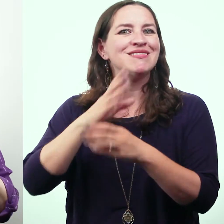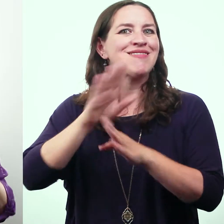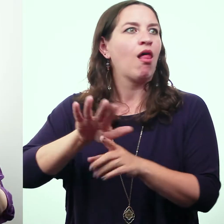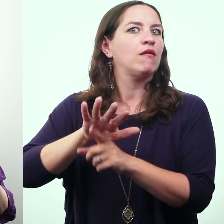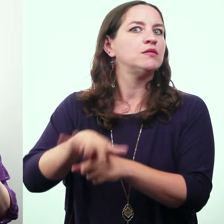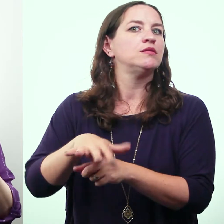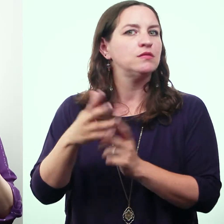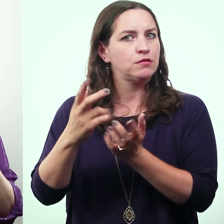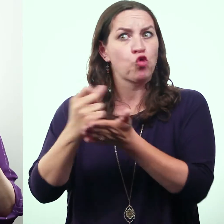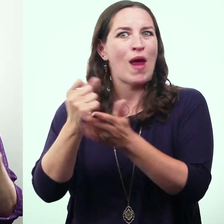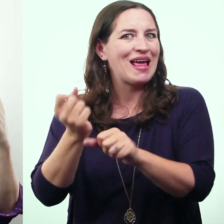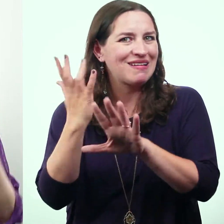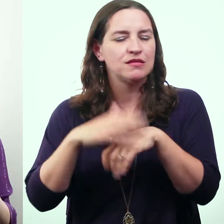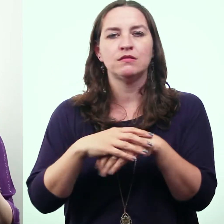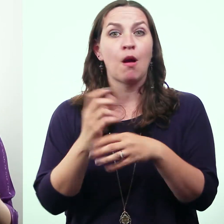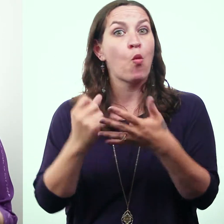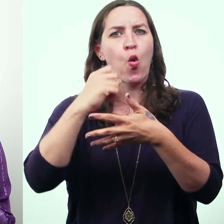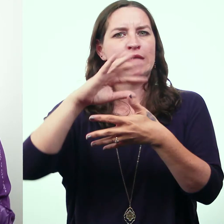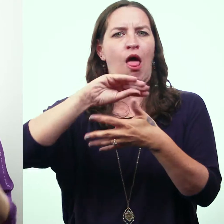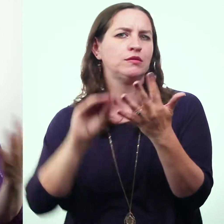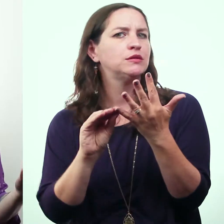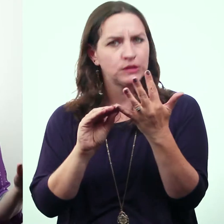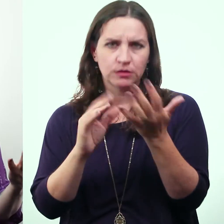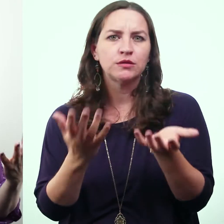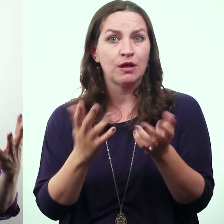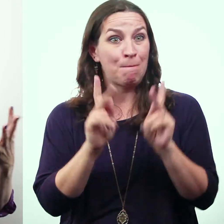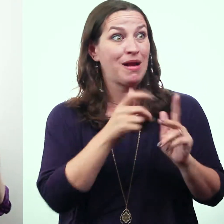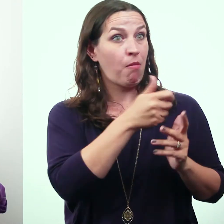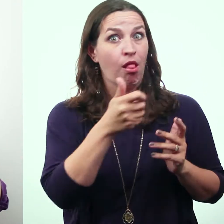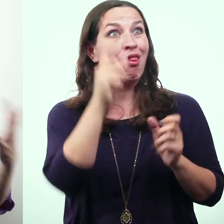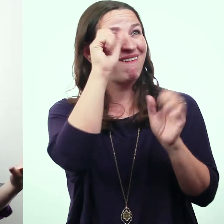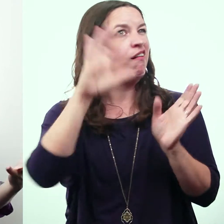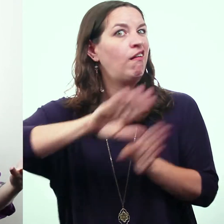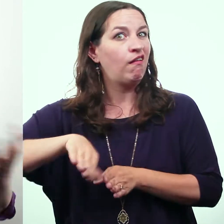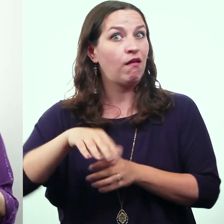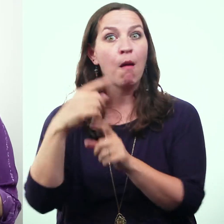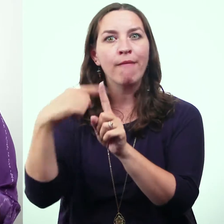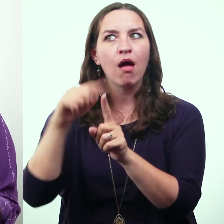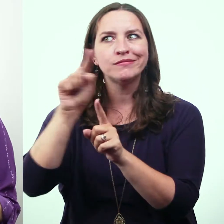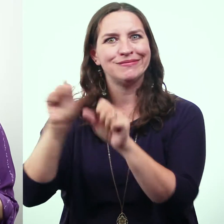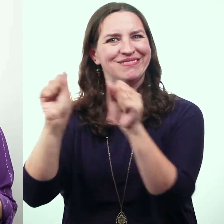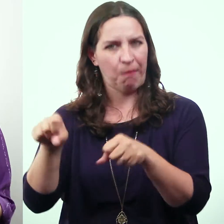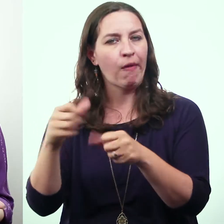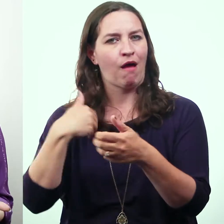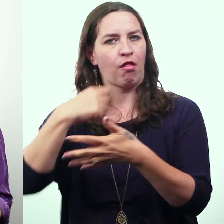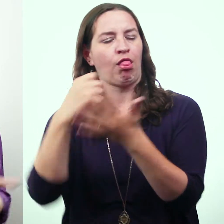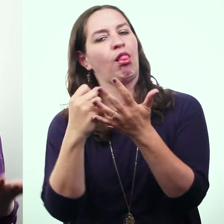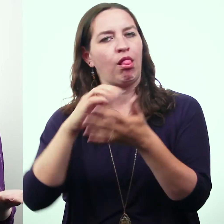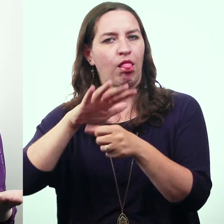erased and deprioritized kind of across the board, both by people and by systems, including systems